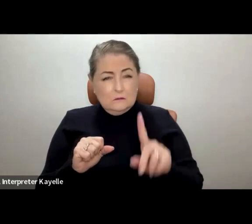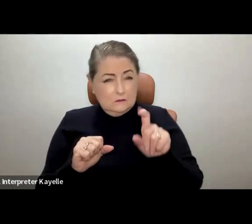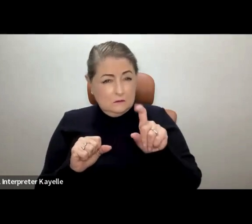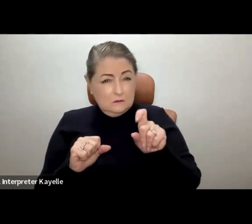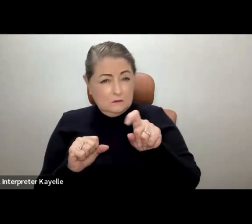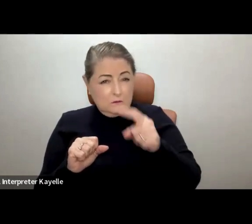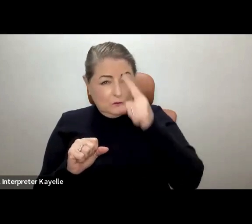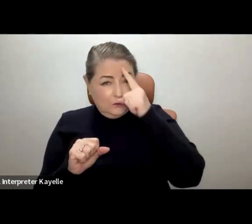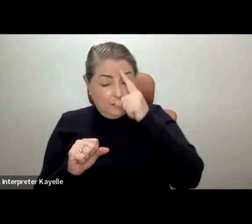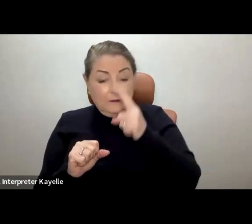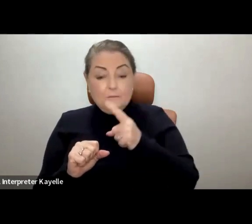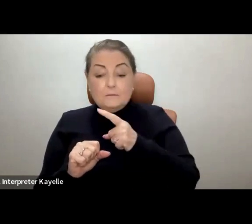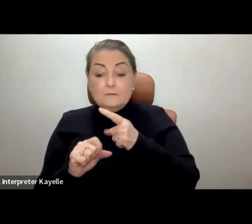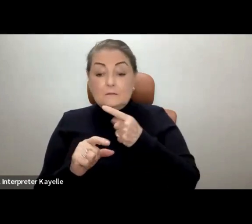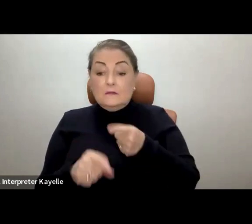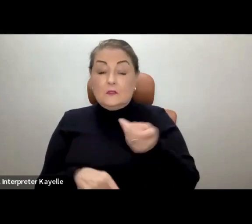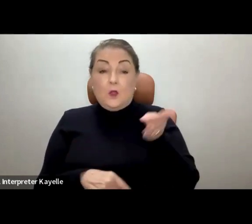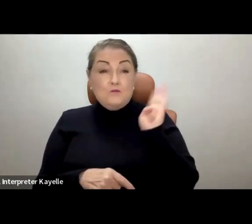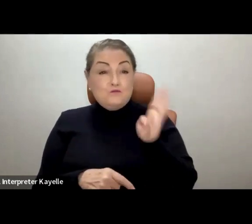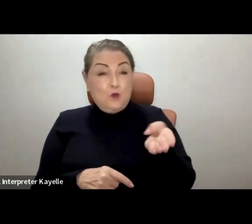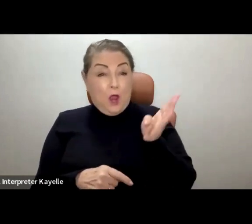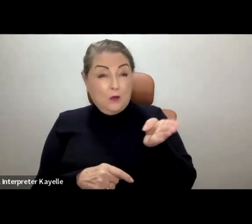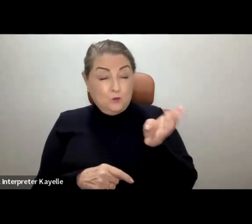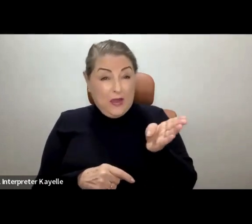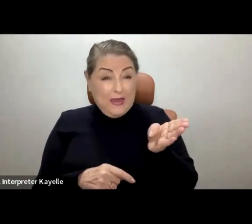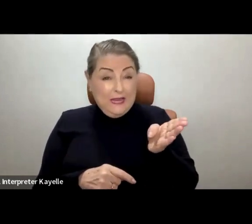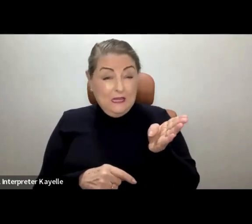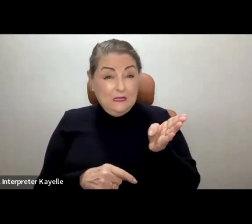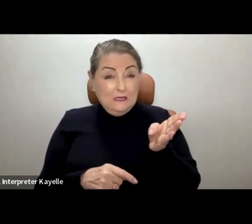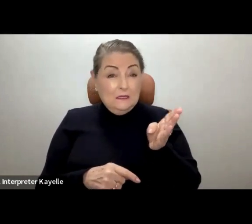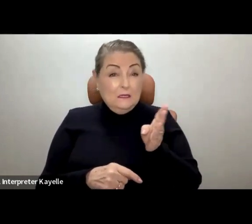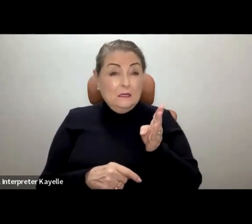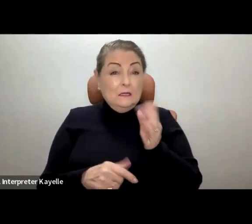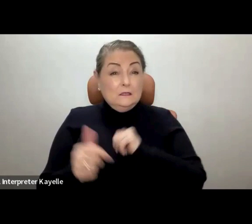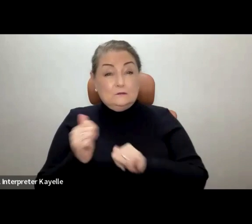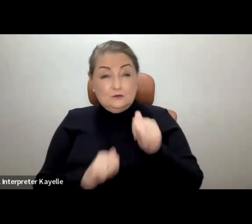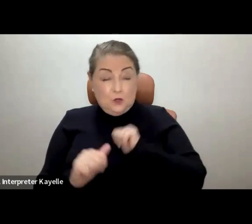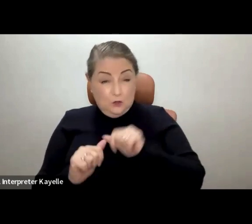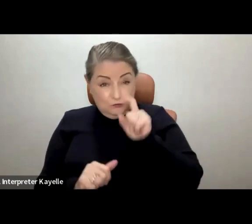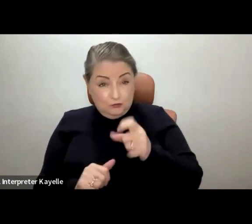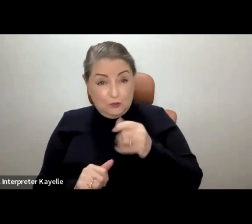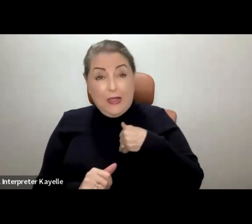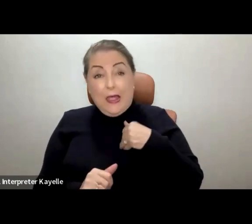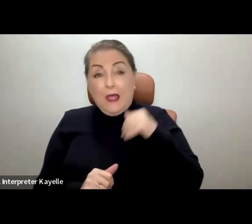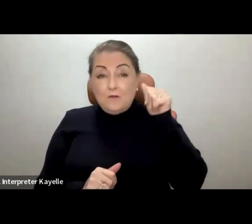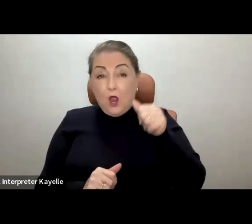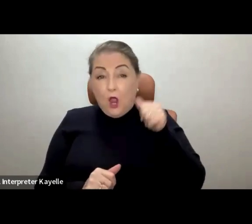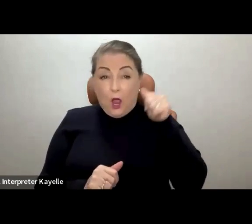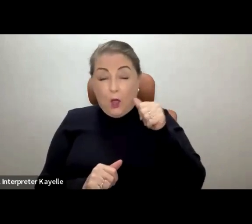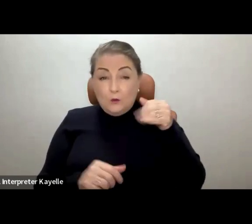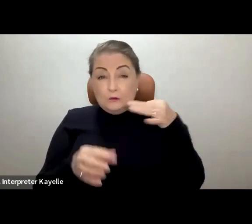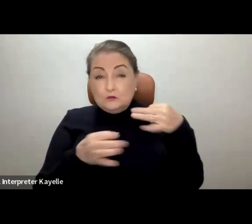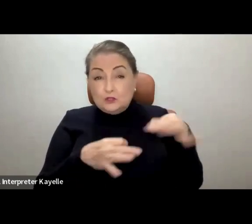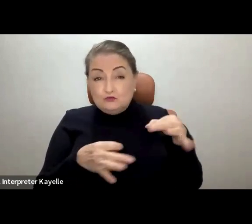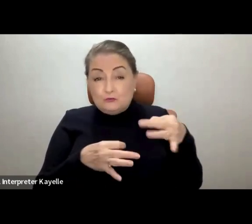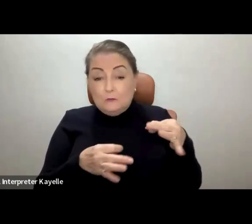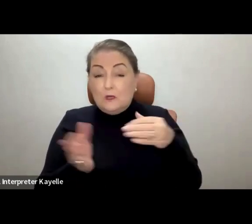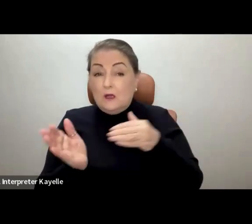instance of a Broadway show should have audio description? [Often, if a show has audio description, it is restricted to